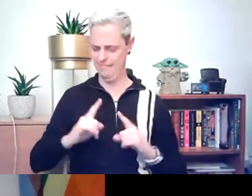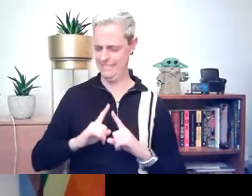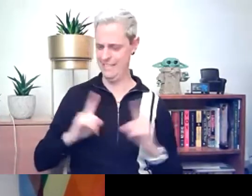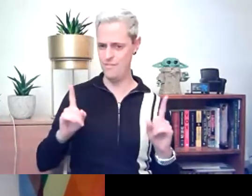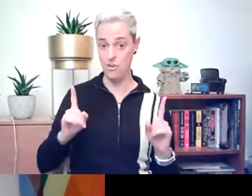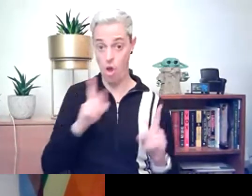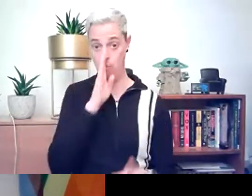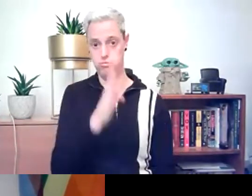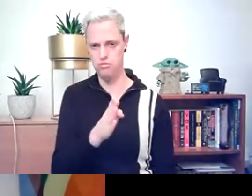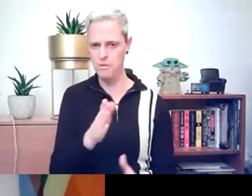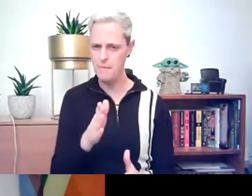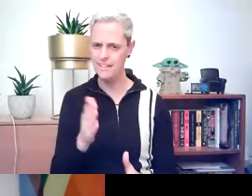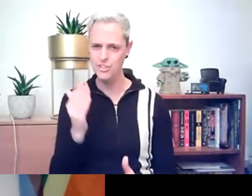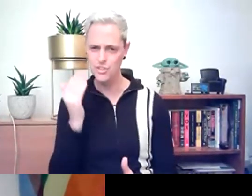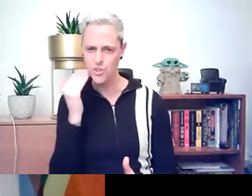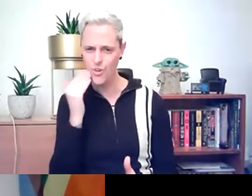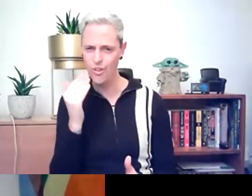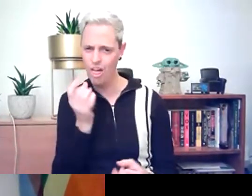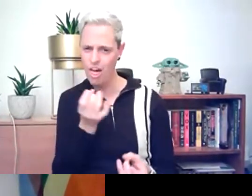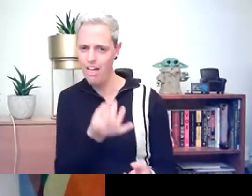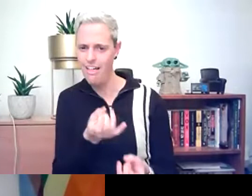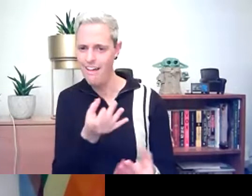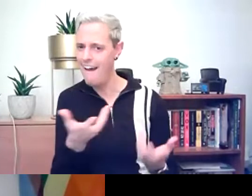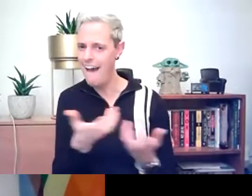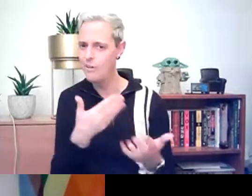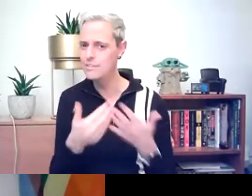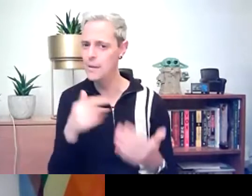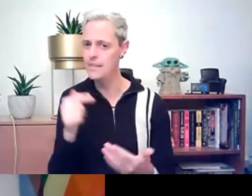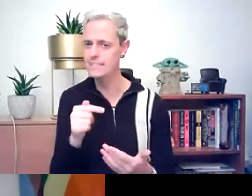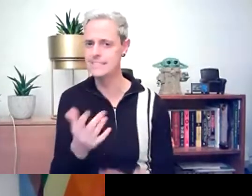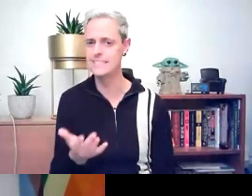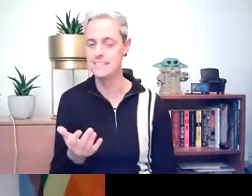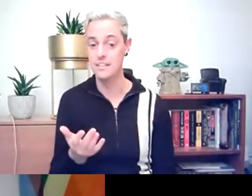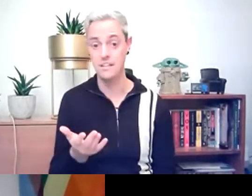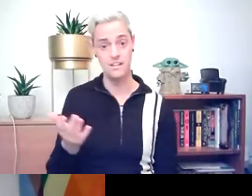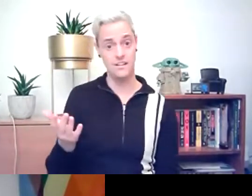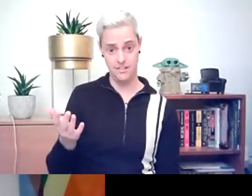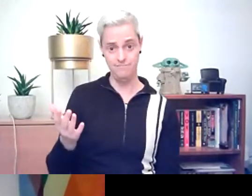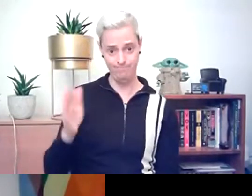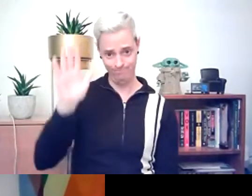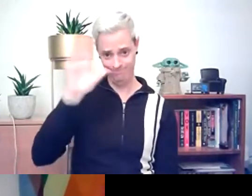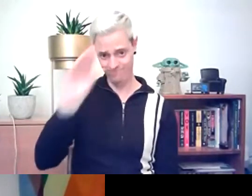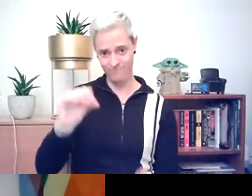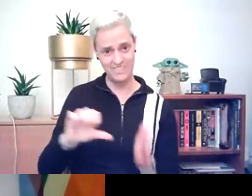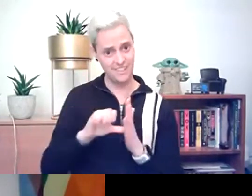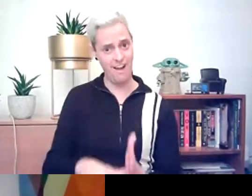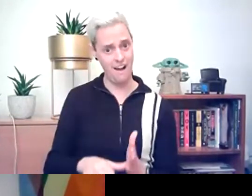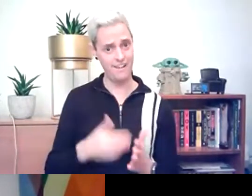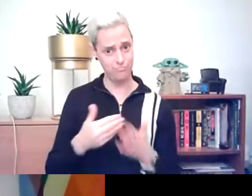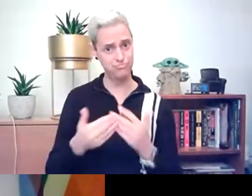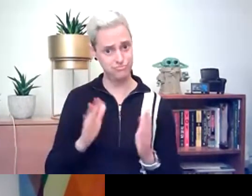18:33:51 Yeah, looks at it, it's, It's actually really hard to address, and I guess the first